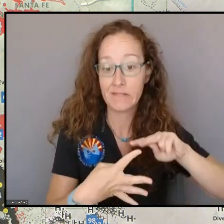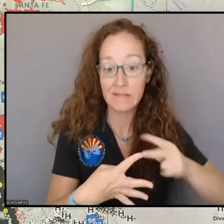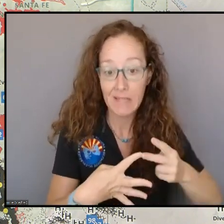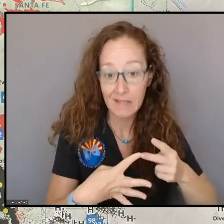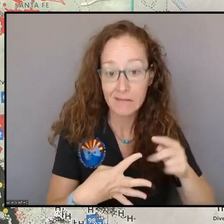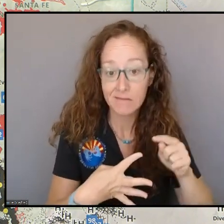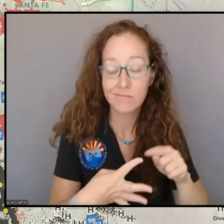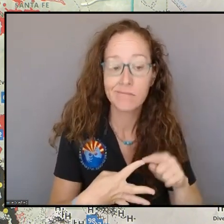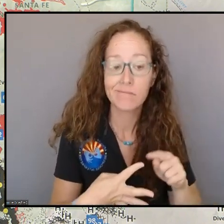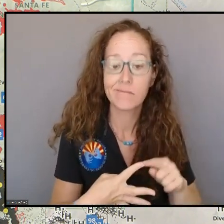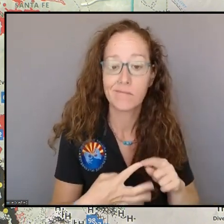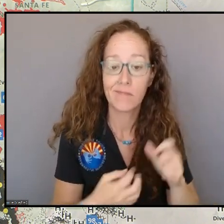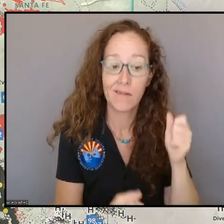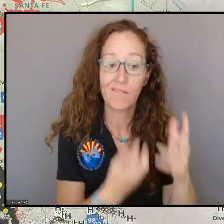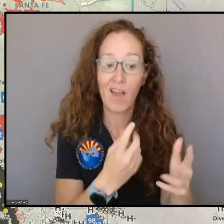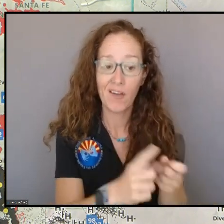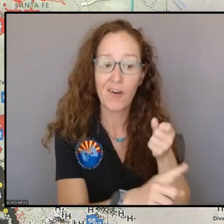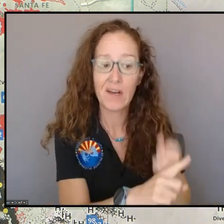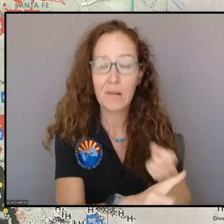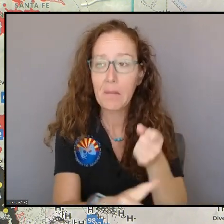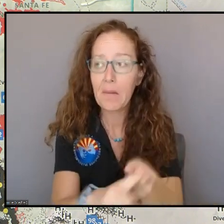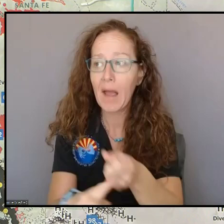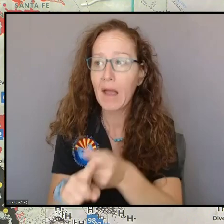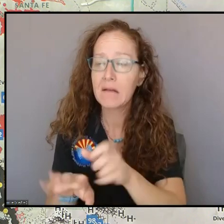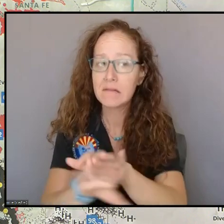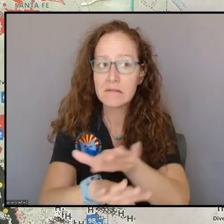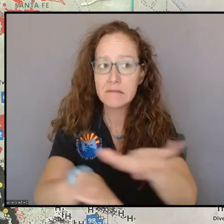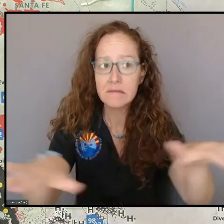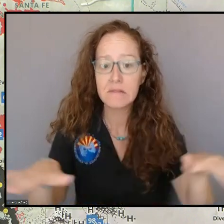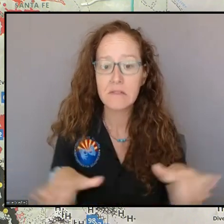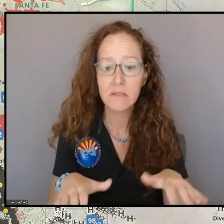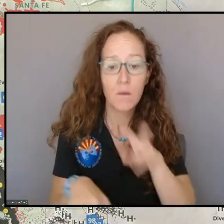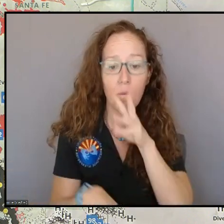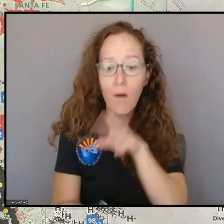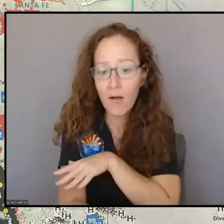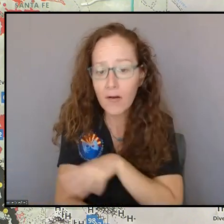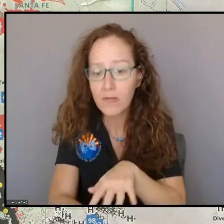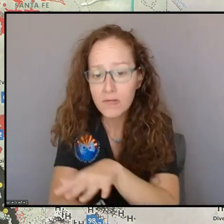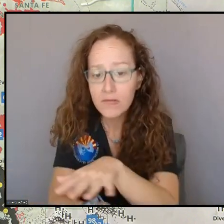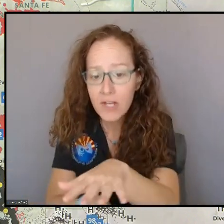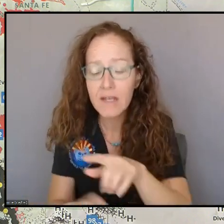fire impacts to the watersheds, the communities, the cultural,